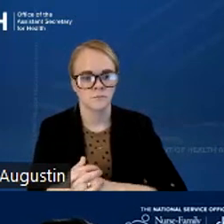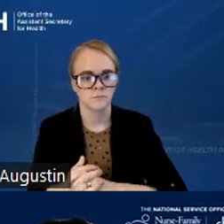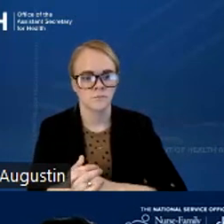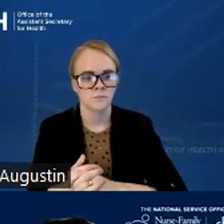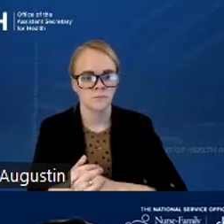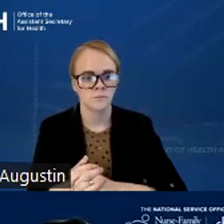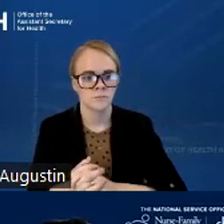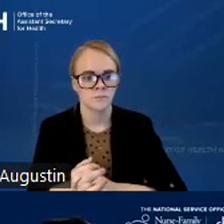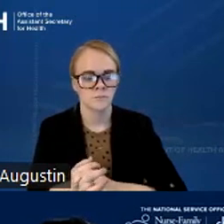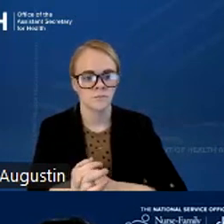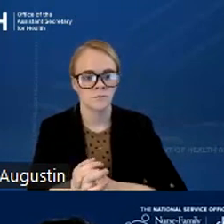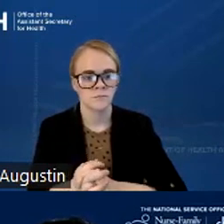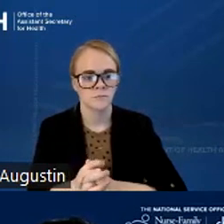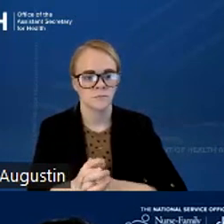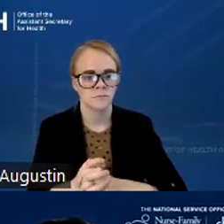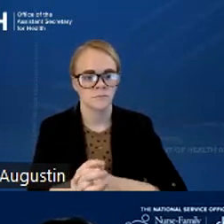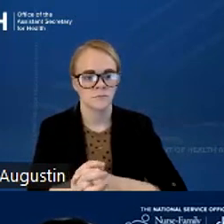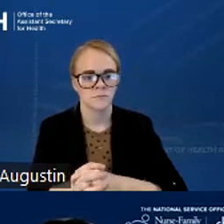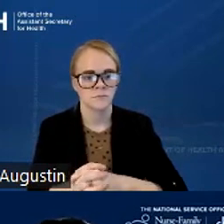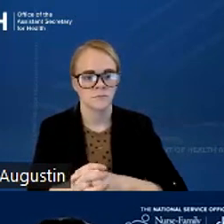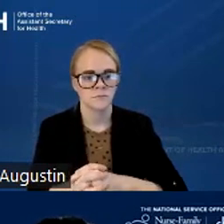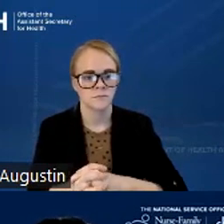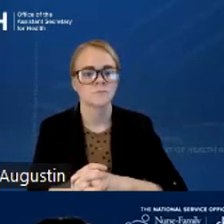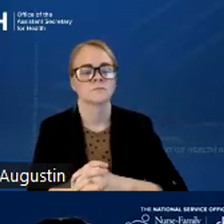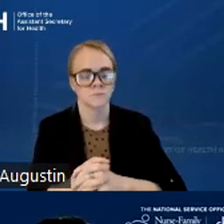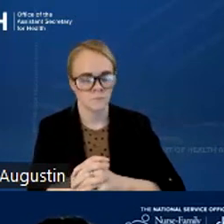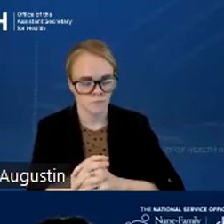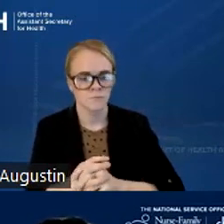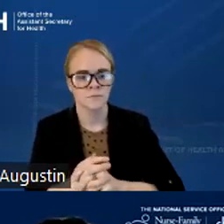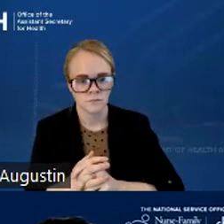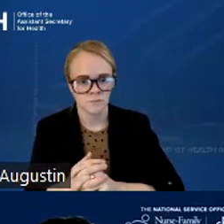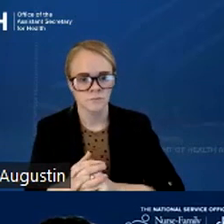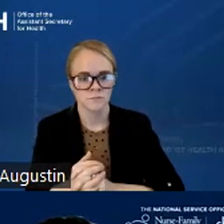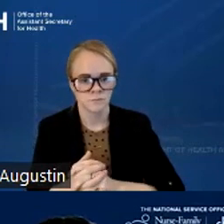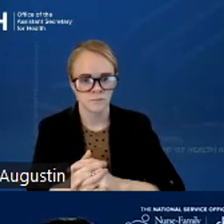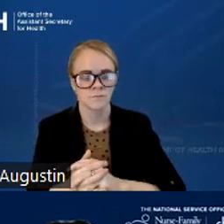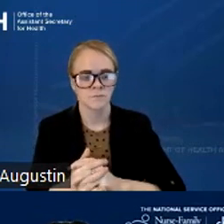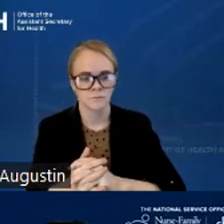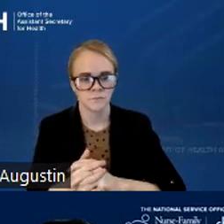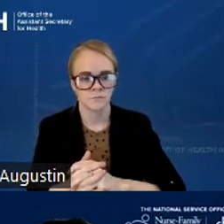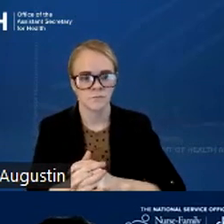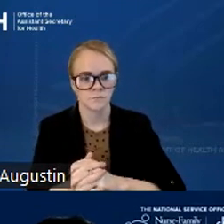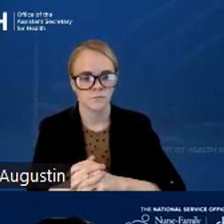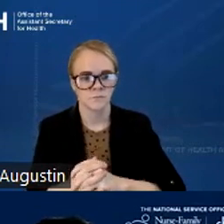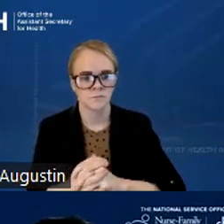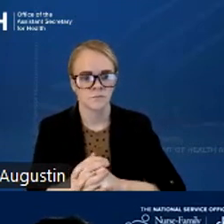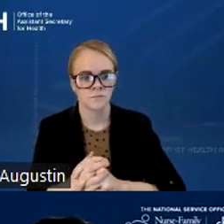share that it's really important for us to really all collaborate. With nurse home visitors, they're in the home working with families,